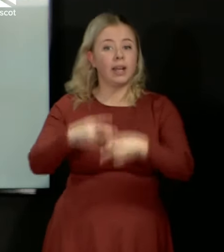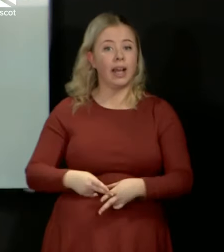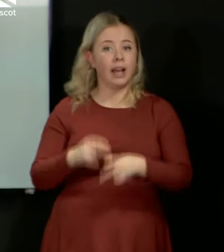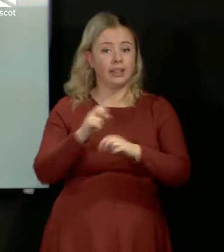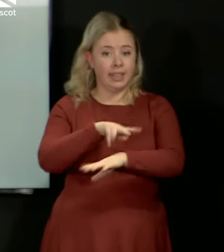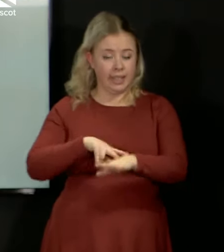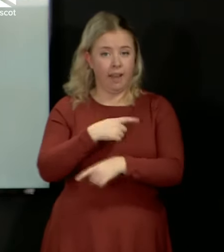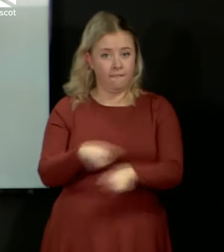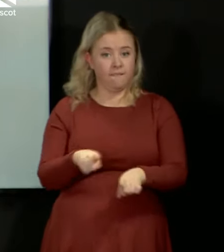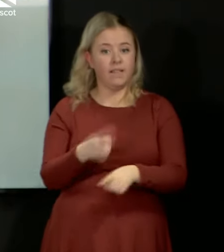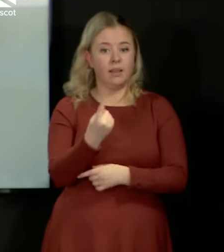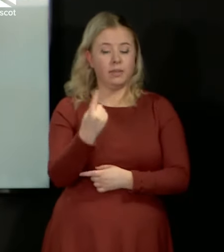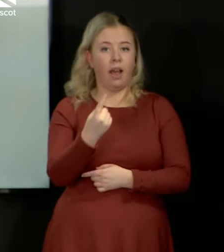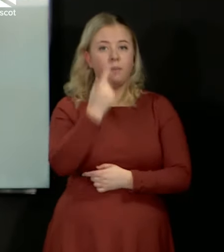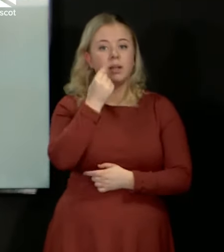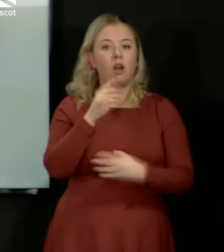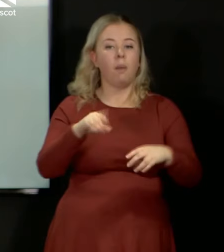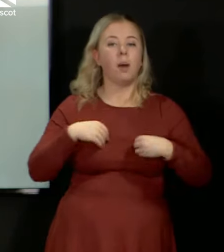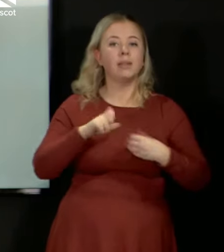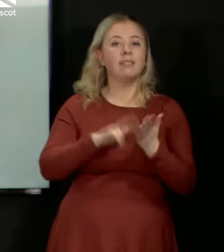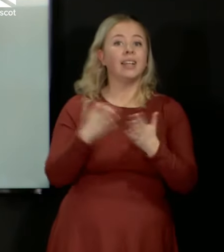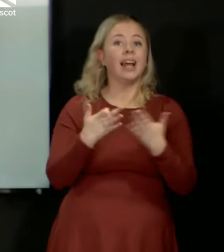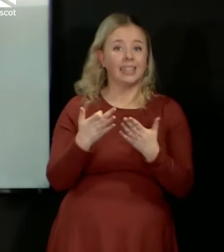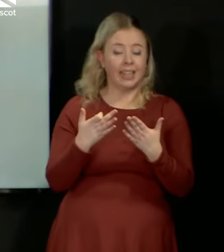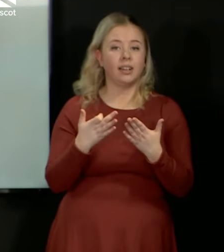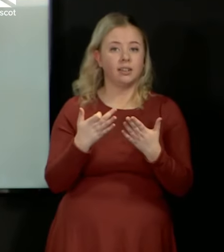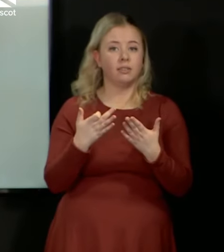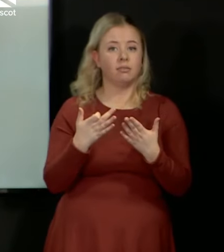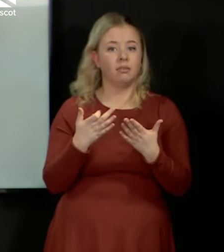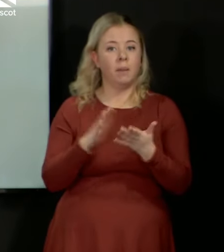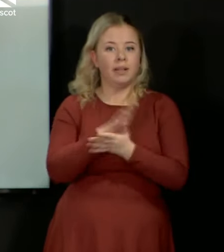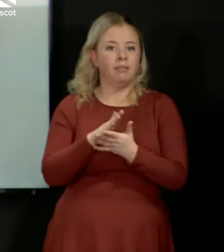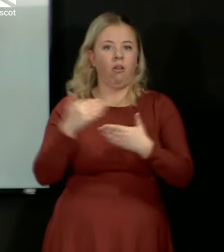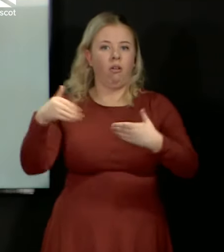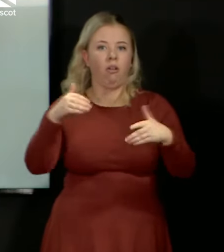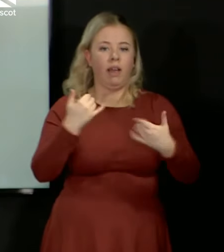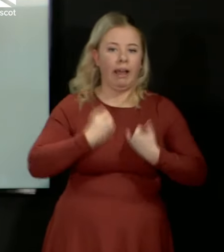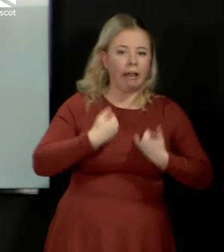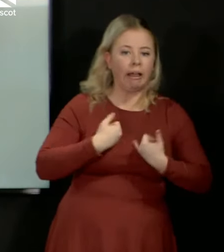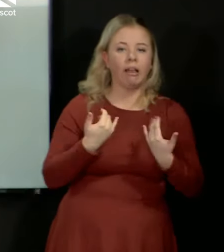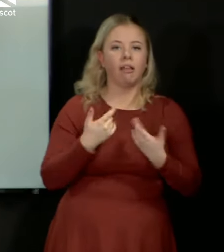may be affected by the virus. They may contract it and become ill, they may need to stay home